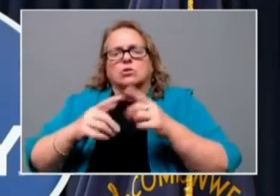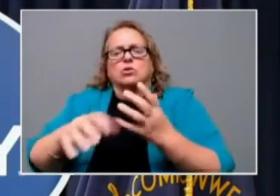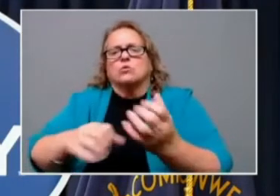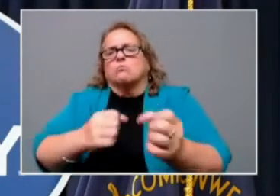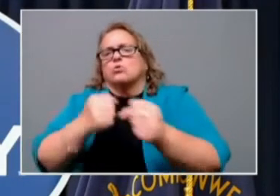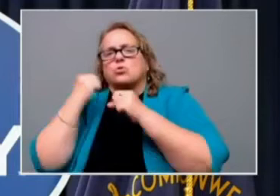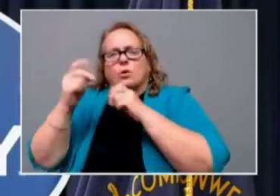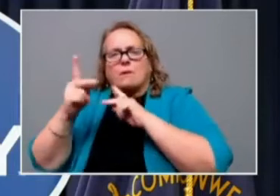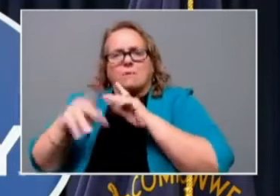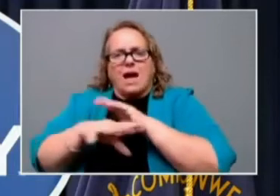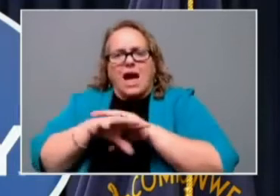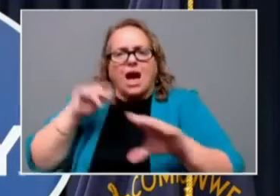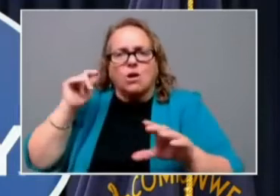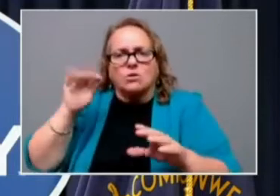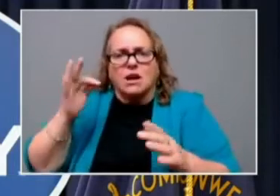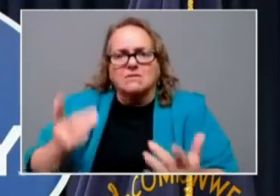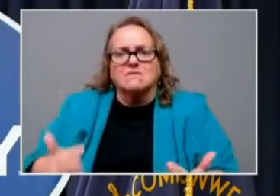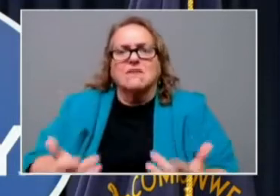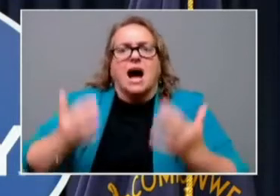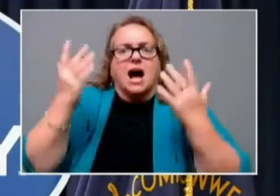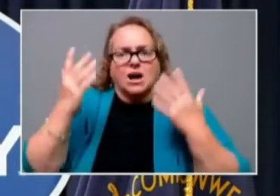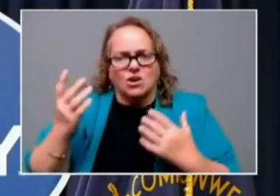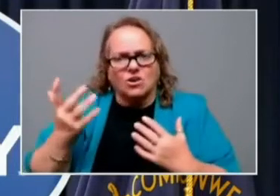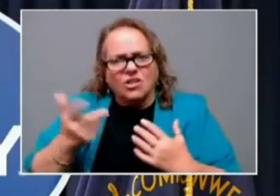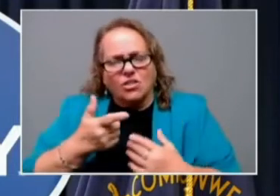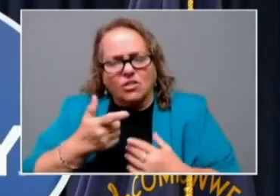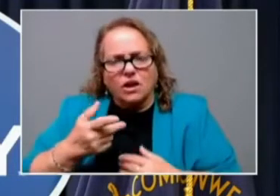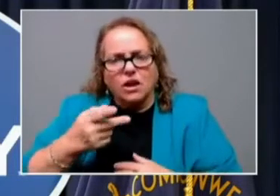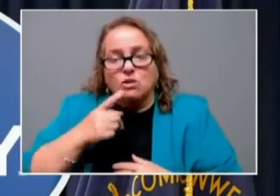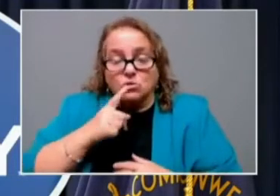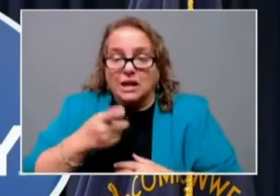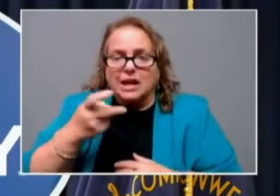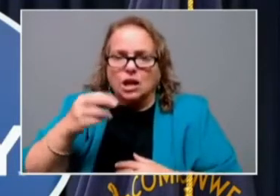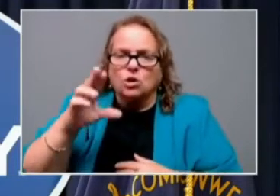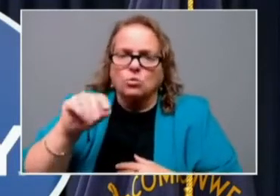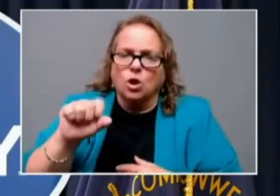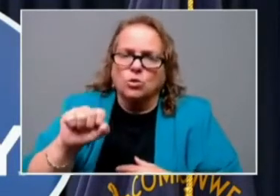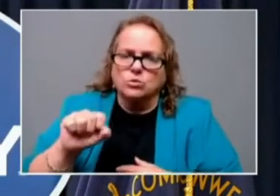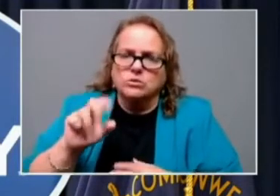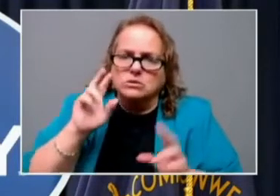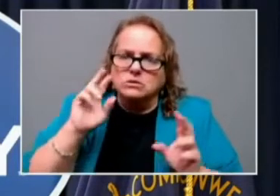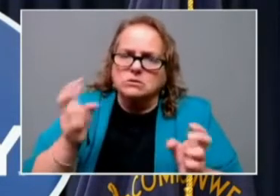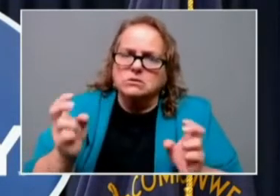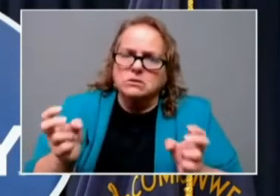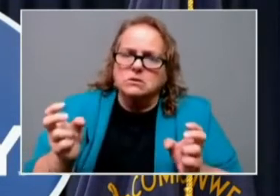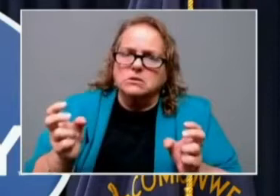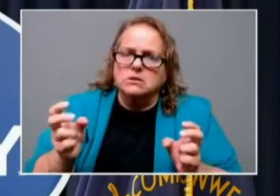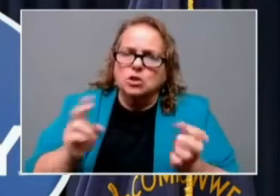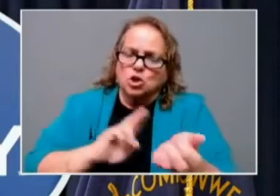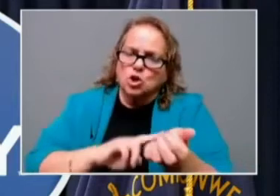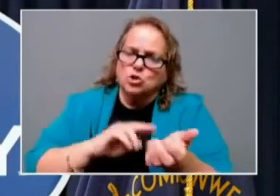absolutely heroic for doing it. Um and we greatly appreciate them. There's the